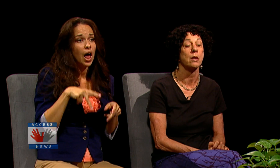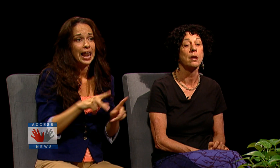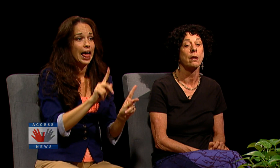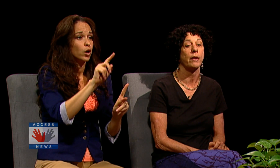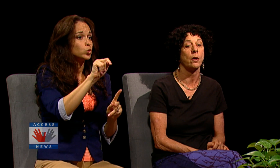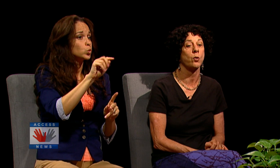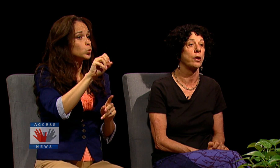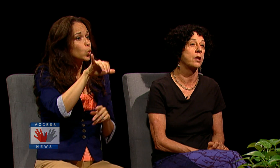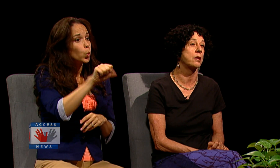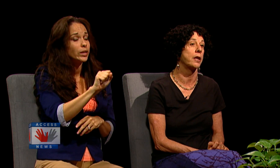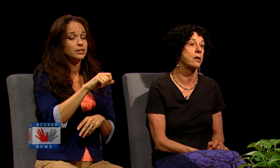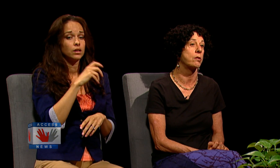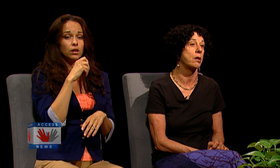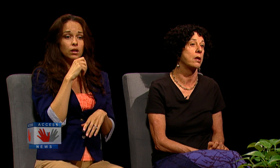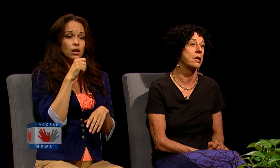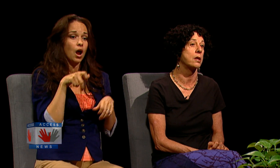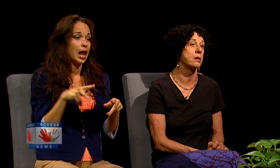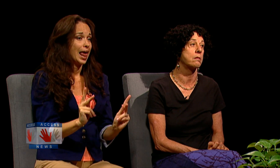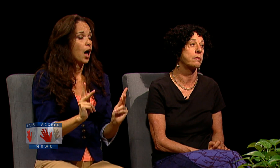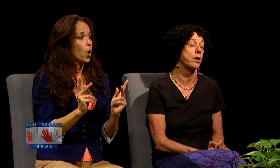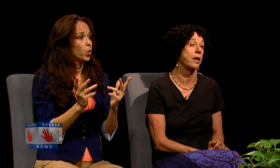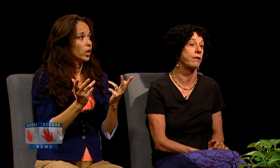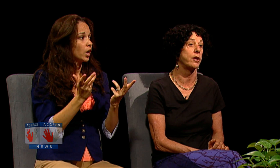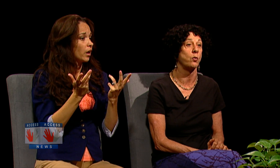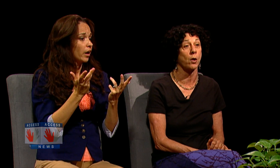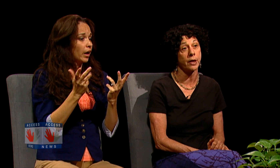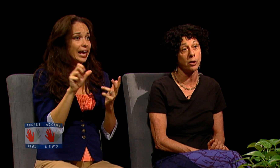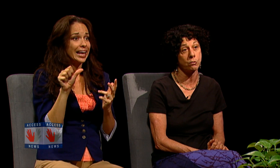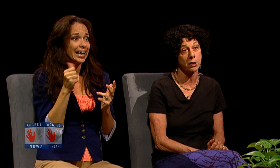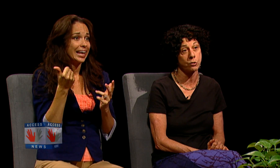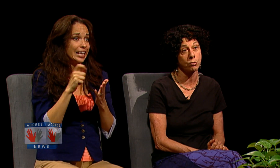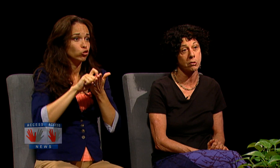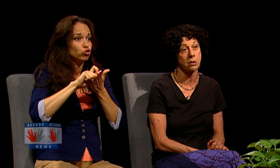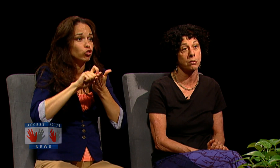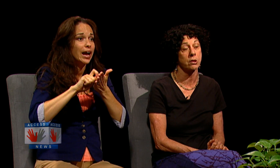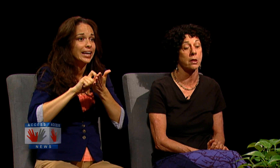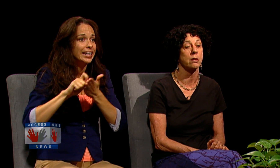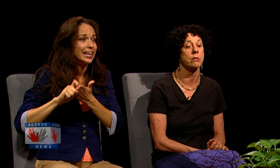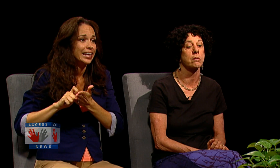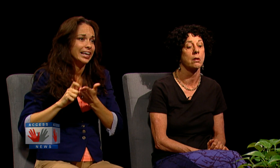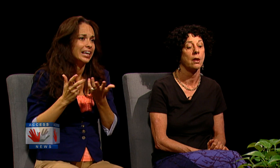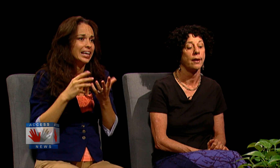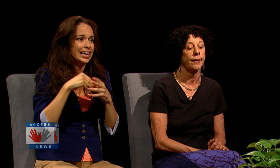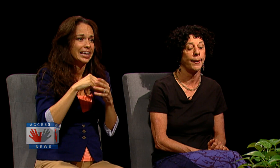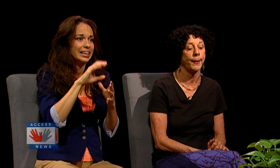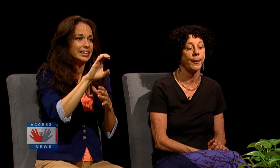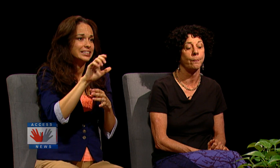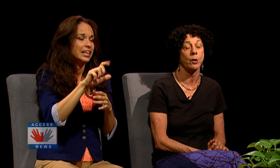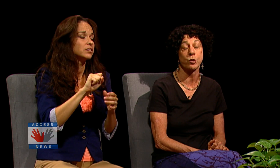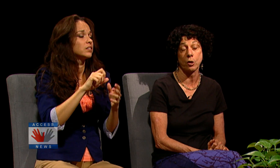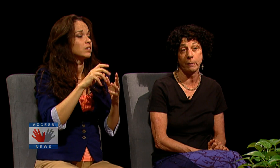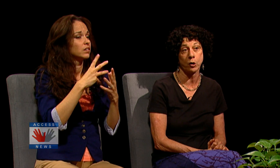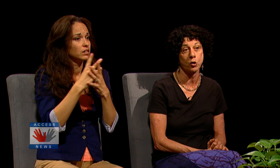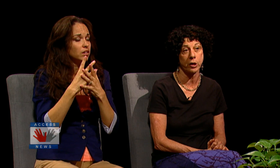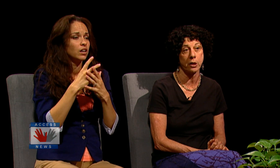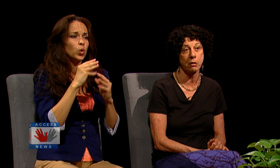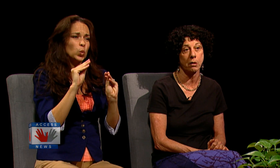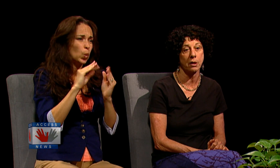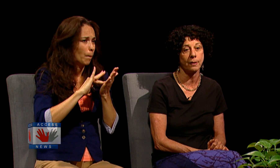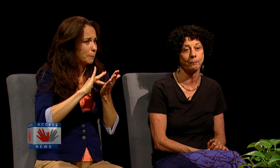THEY WERE NOT ALLOWED TO HAVE ANY WRITING UTENSILS IN THEIR CELLS. THERE WAS NO MEDICAL CARE.